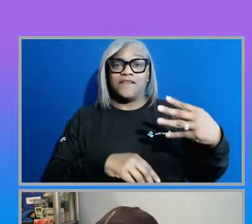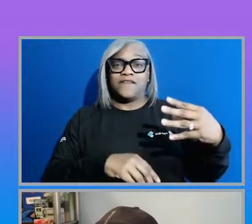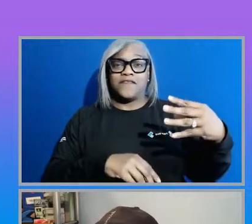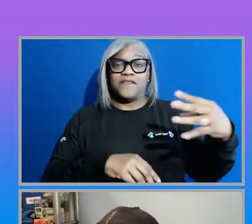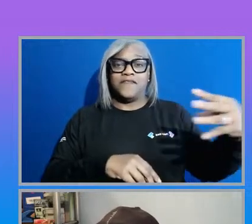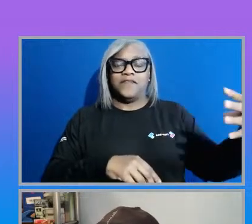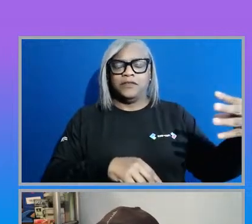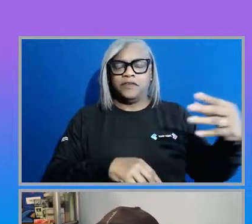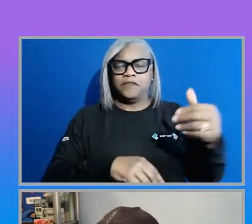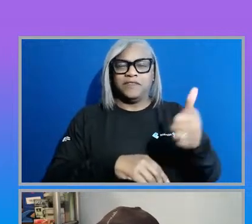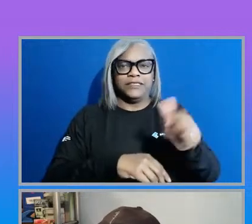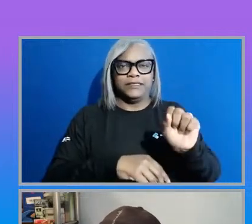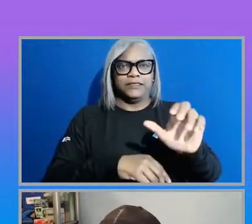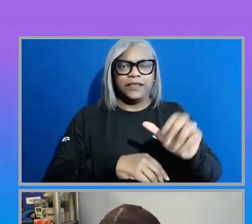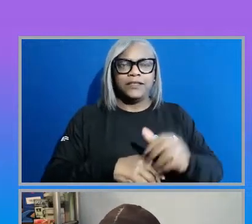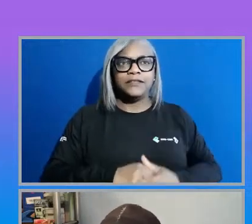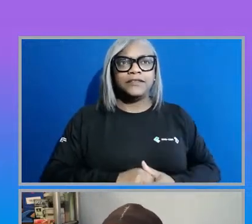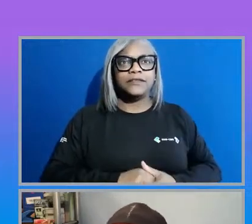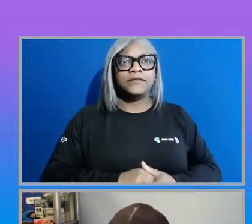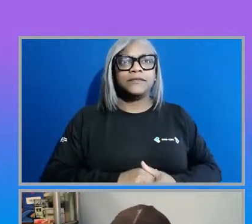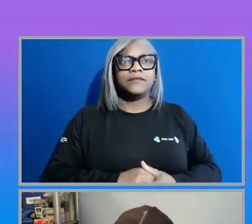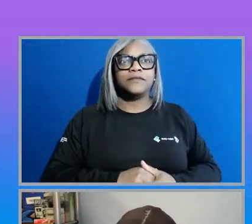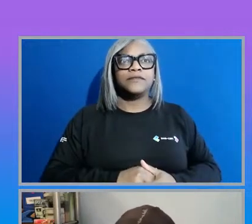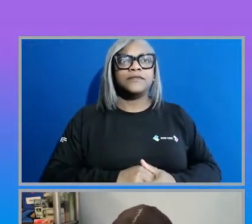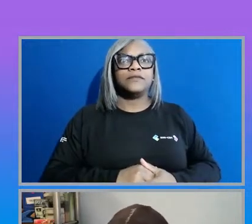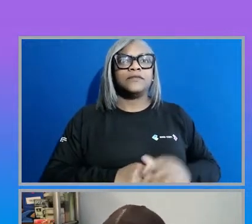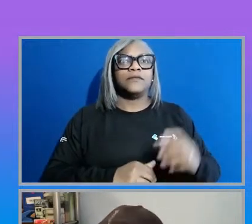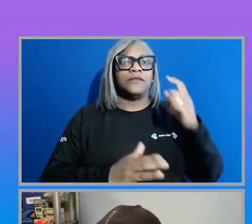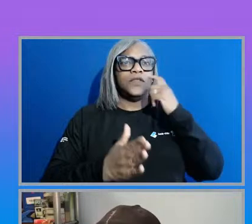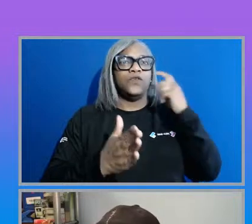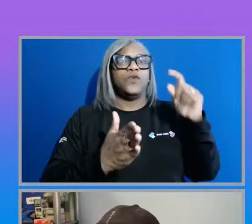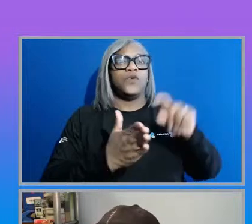about 10s. You'll see Cyprus is